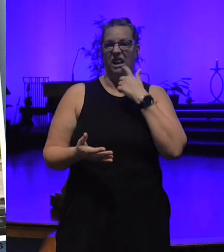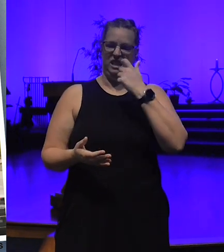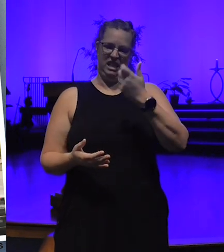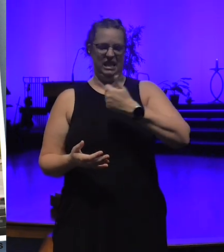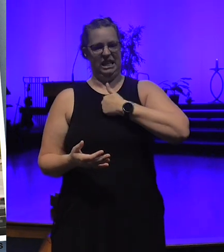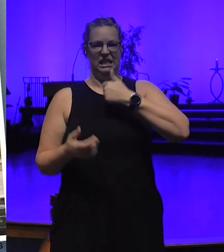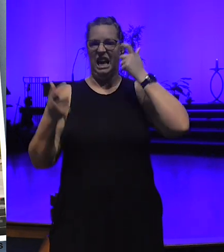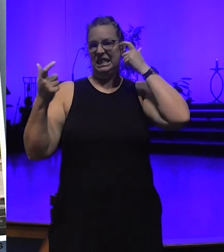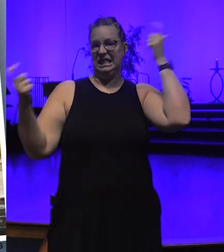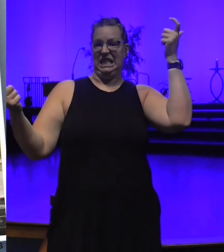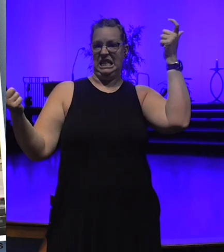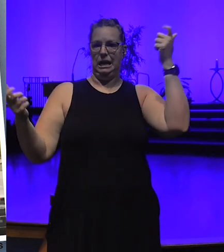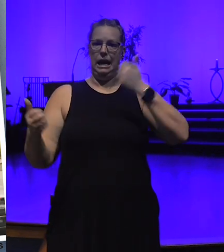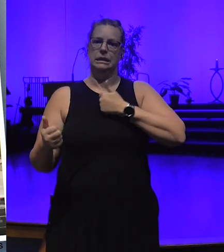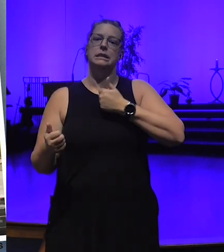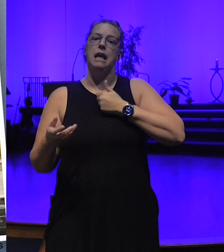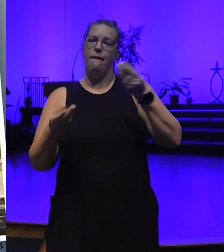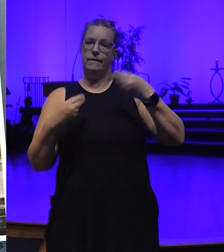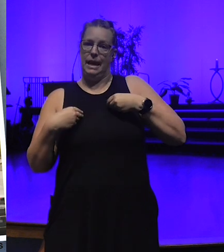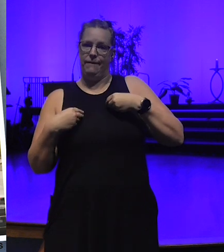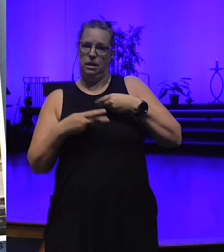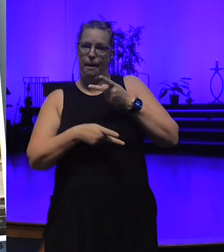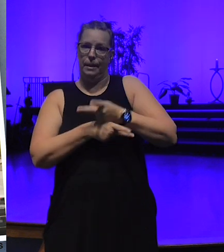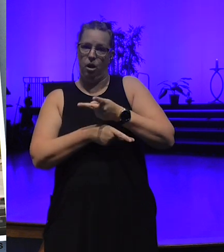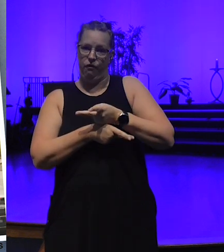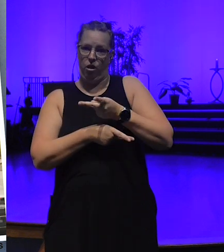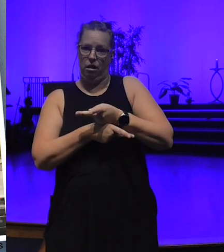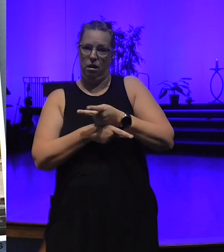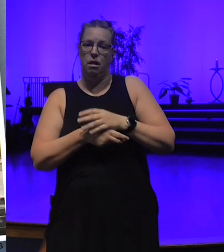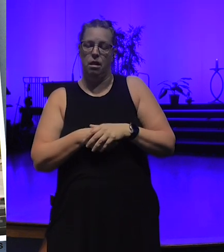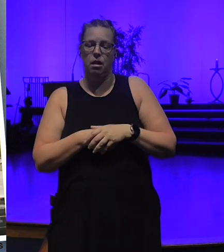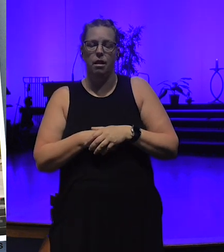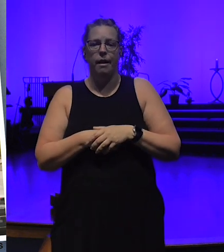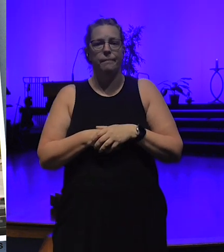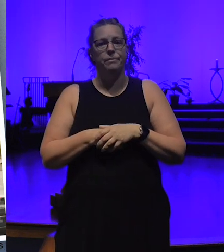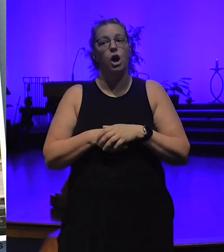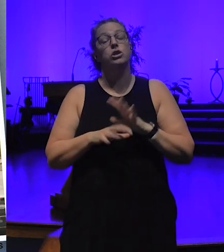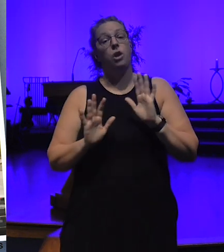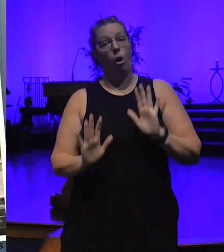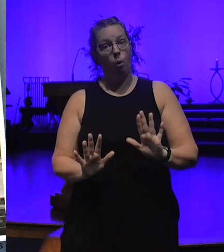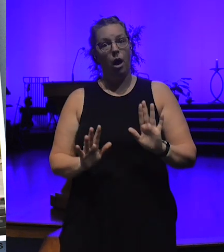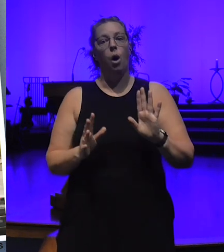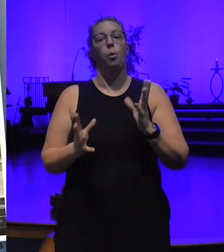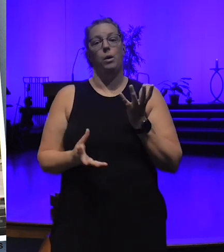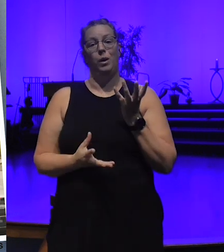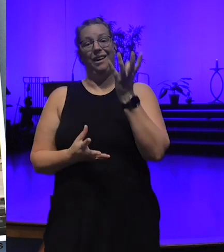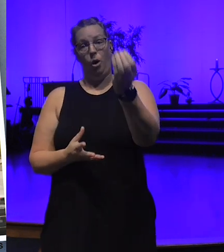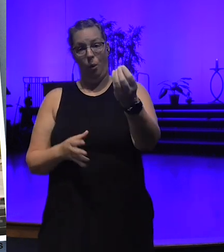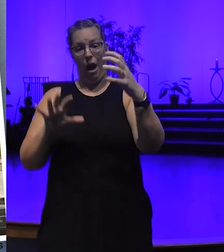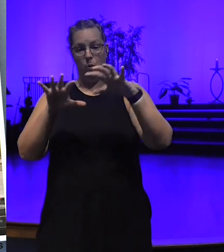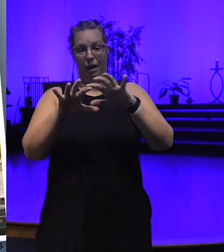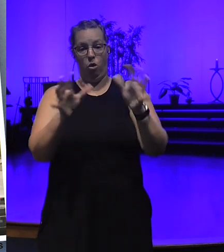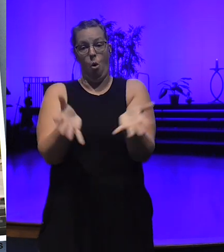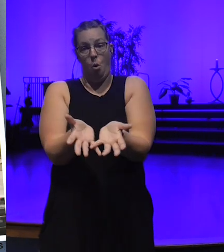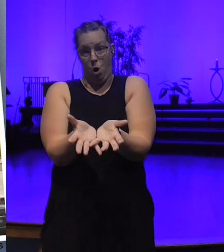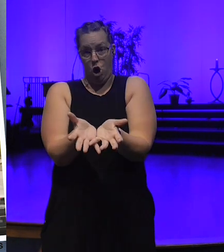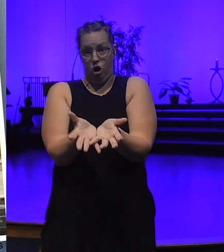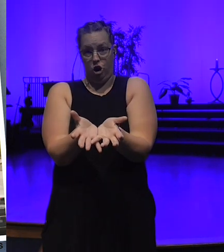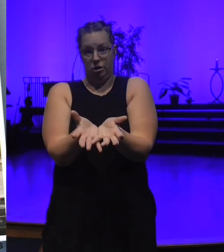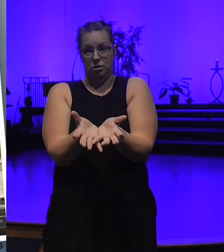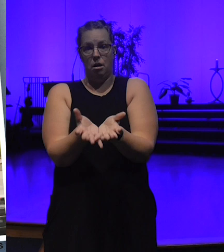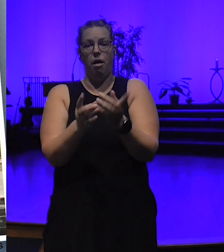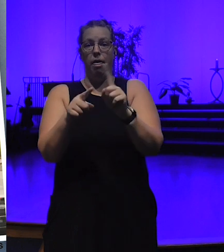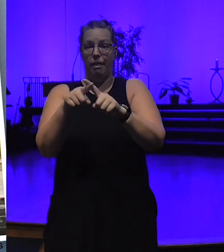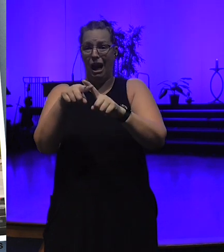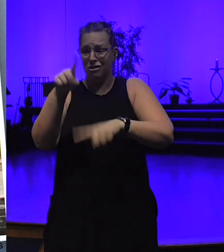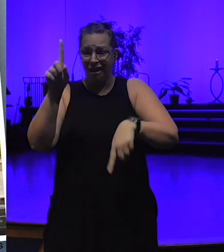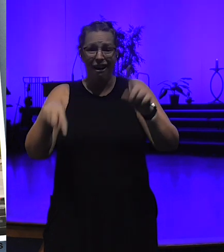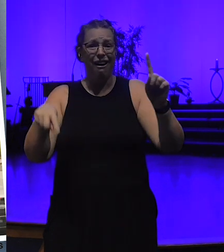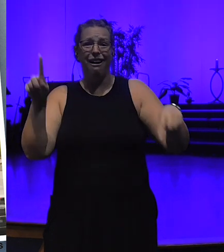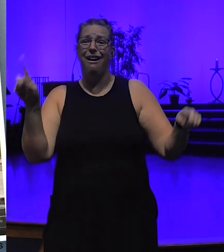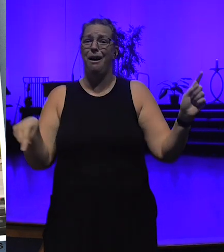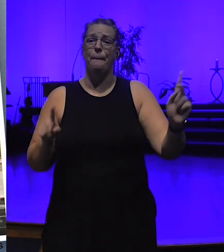be careful when we head out into the world what we discover is that there's all sorts of people